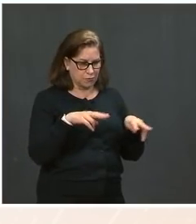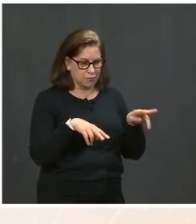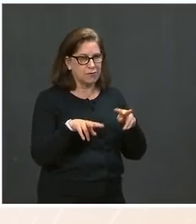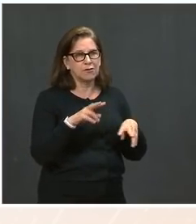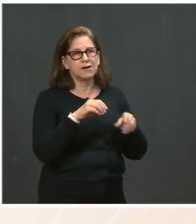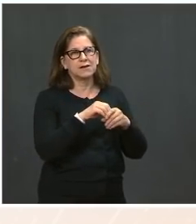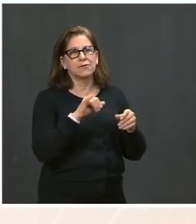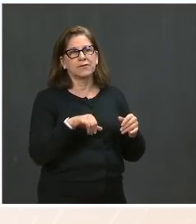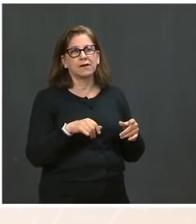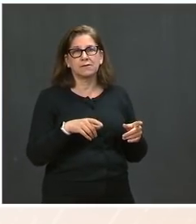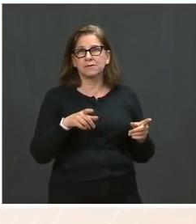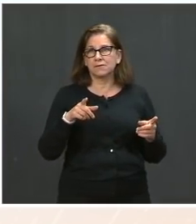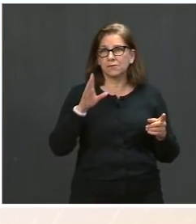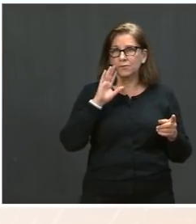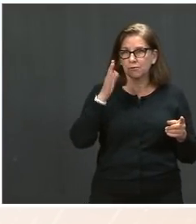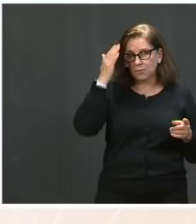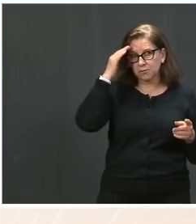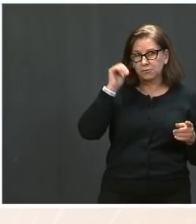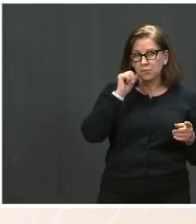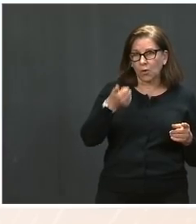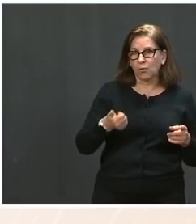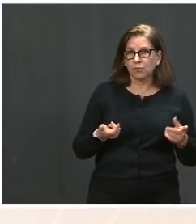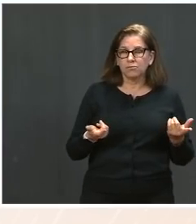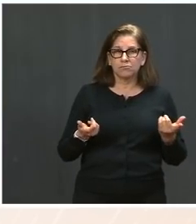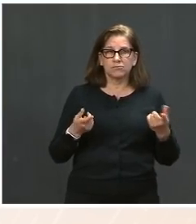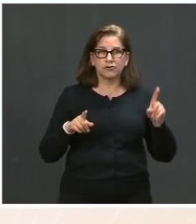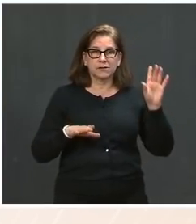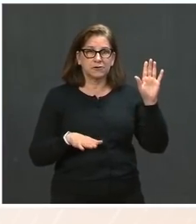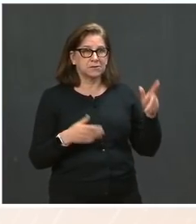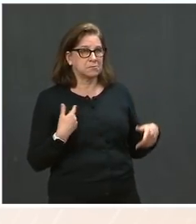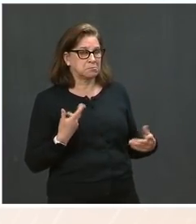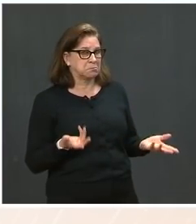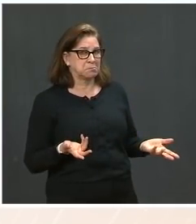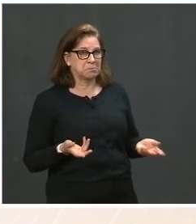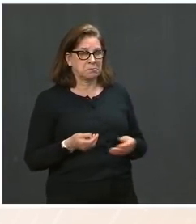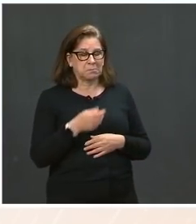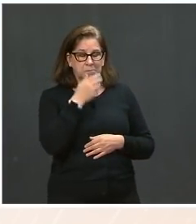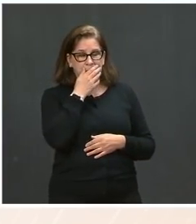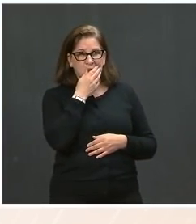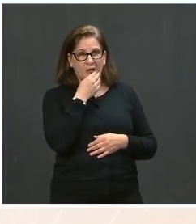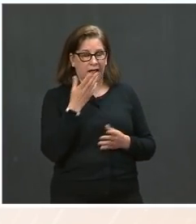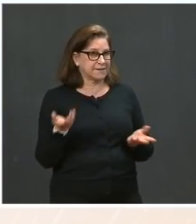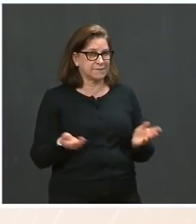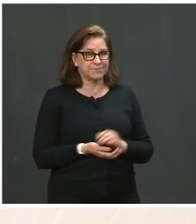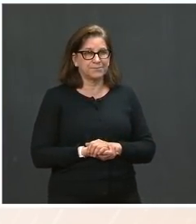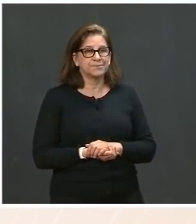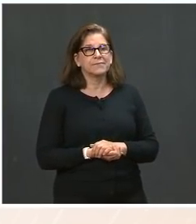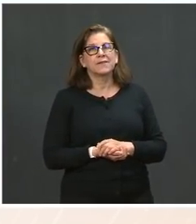Ms. Psaki: I -- I'm -- The Press: Because there was a delay, I guess, in considering this, given that the administration asked for more time.